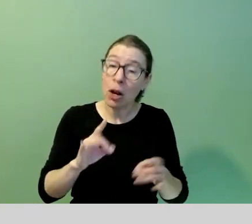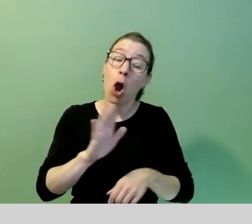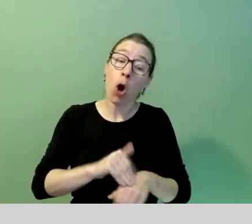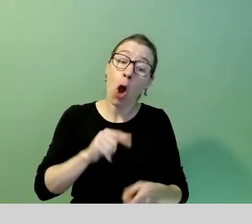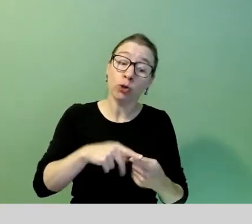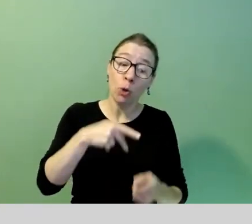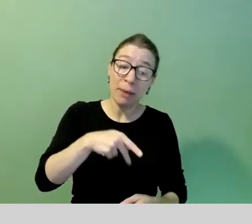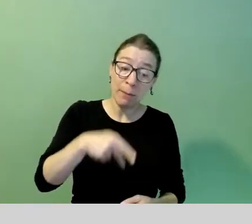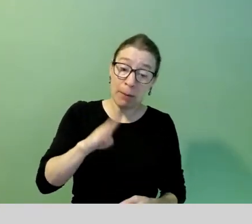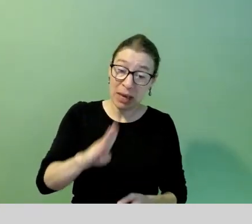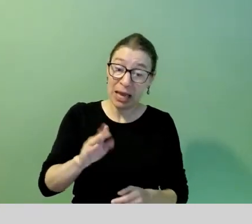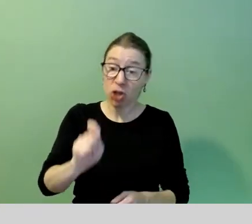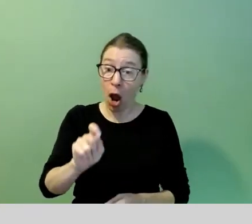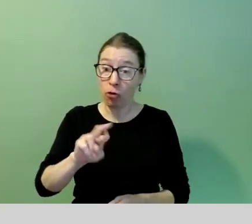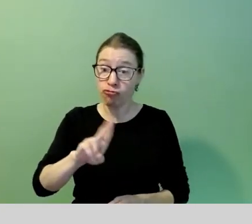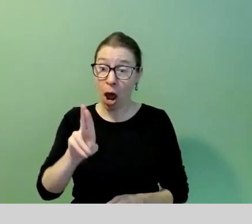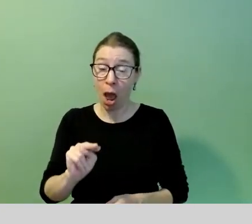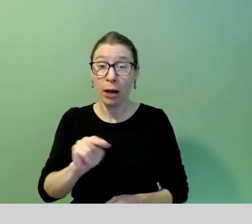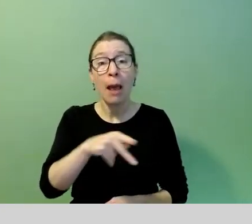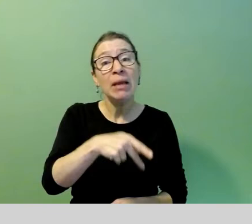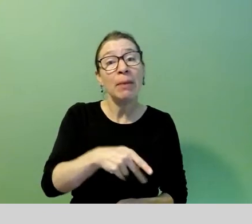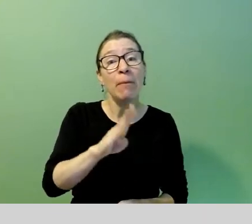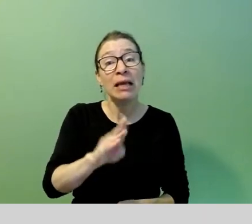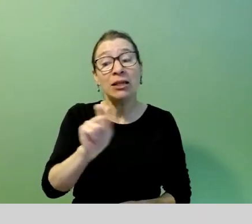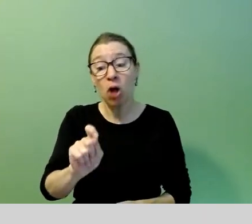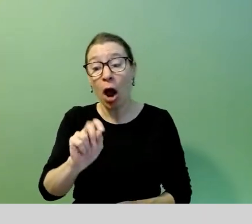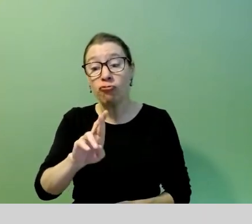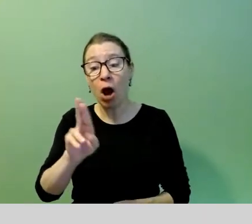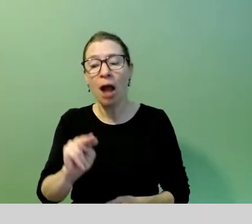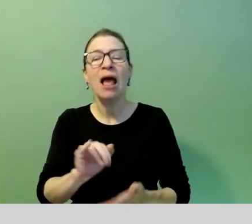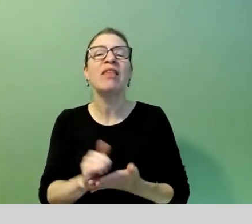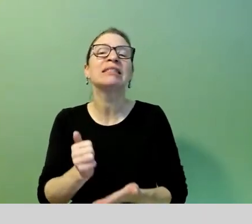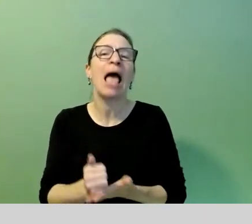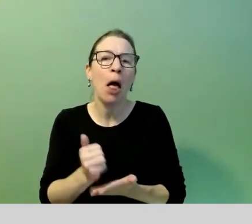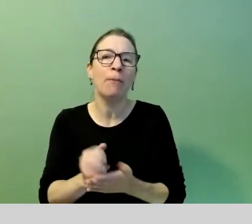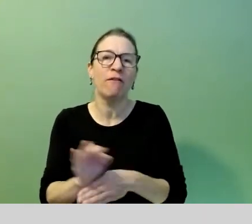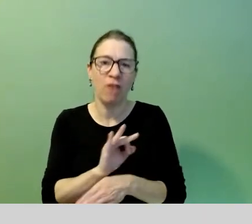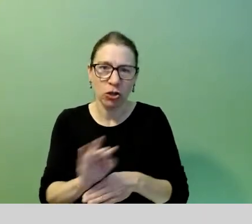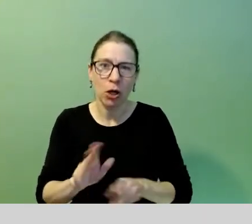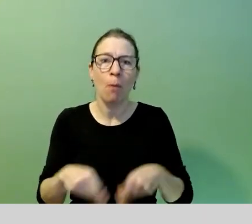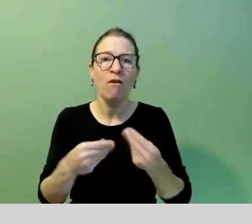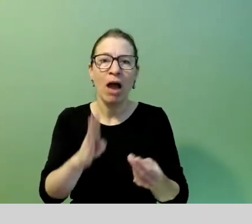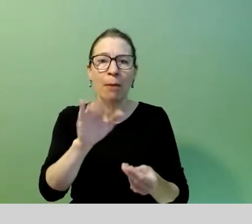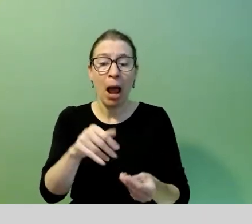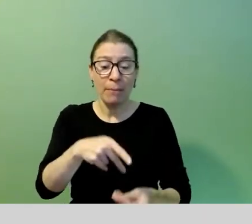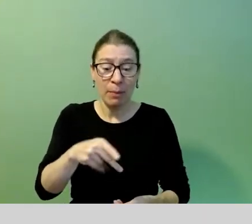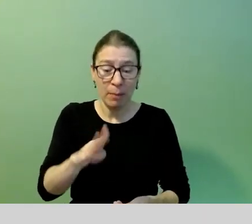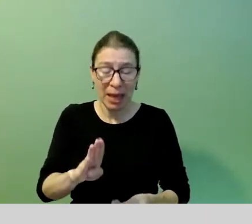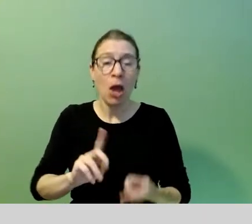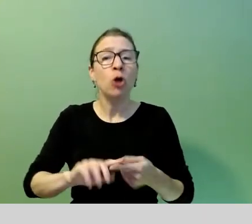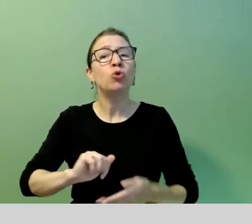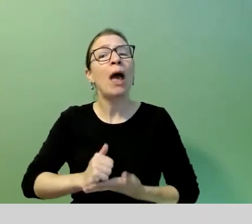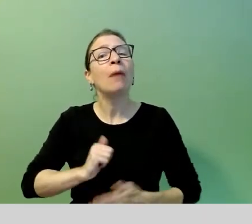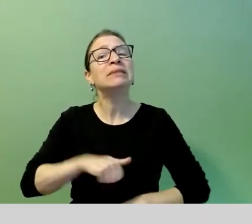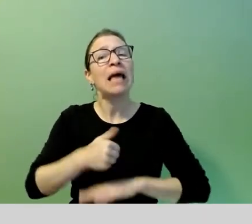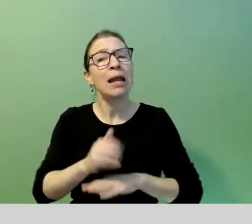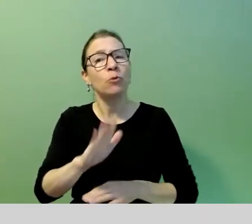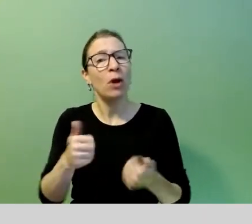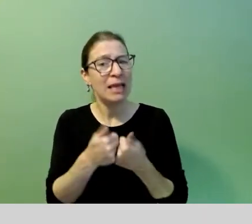PPB.run is the helper function provided by PPB, to help set up your GameEngine and run it in a single step.